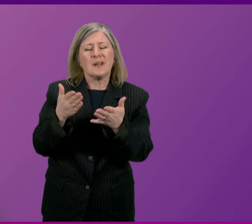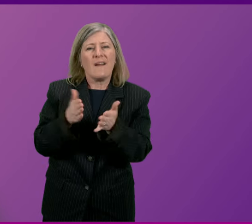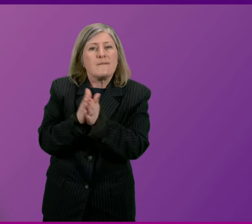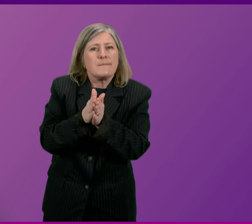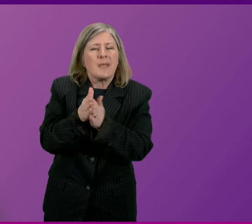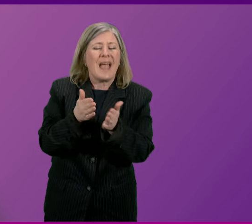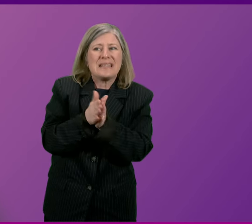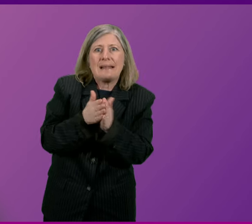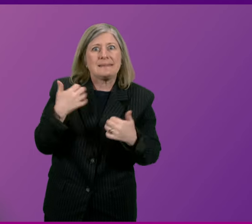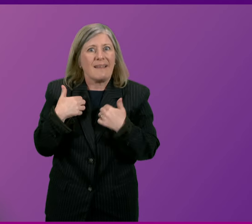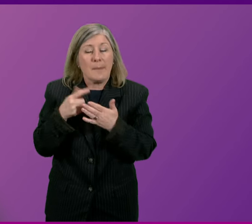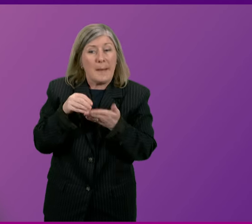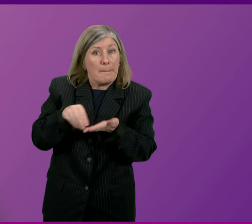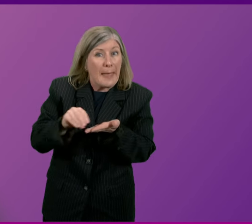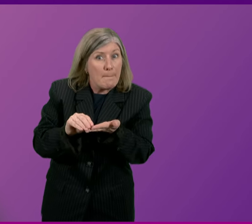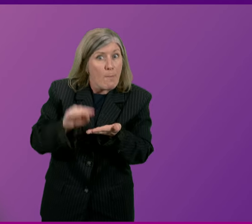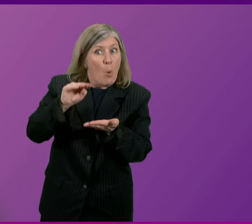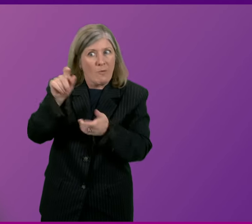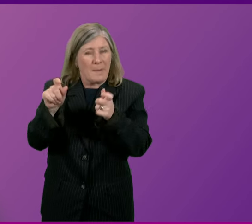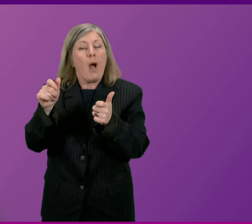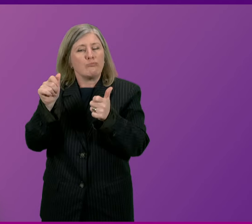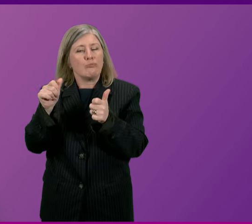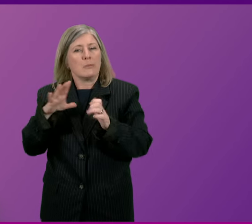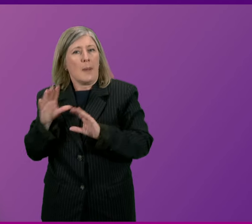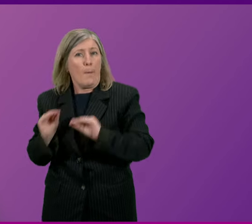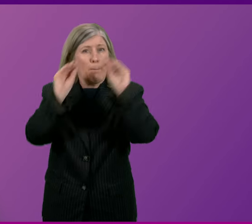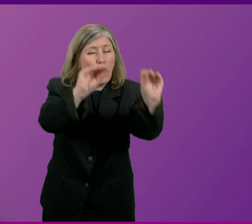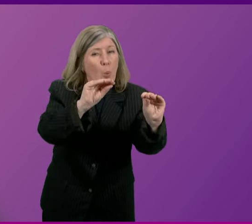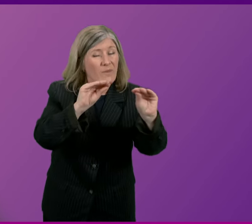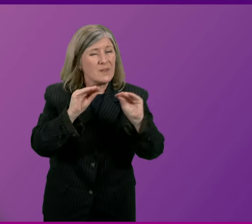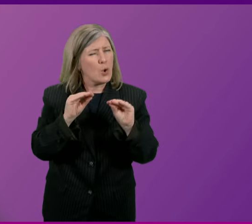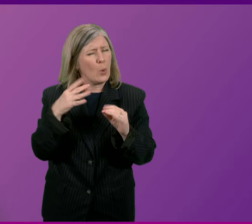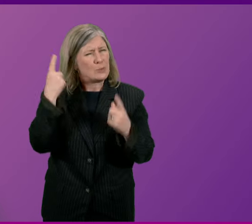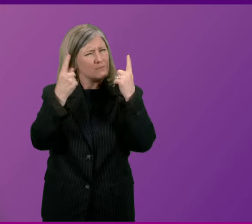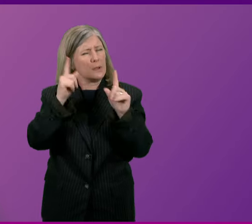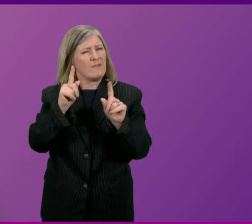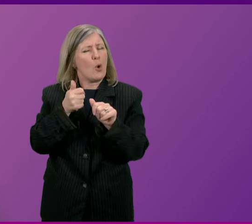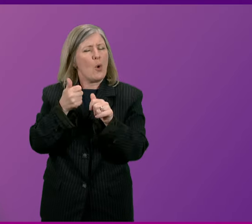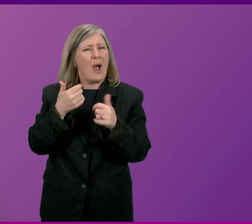simply cannot continue without the support that vulnerable people need.